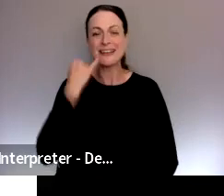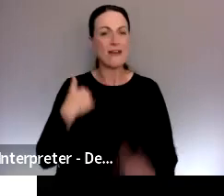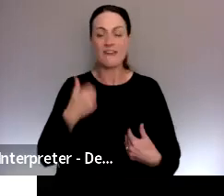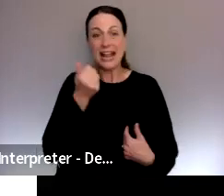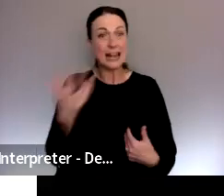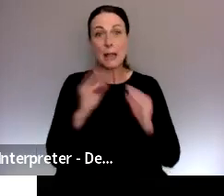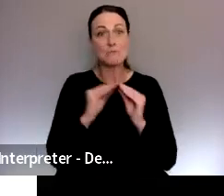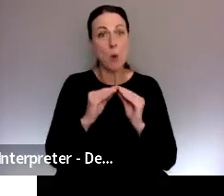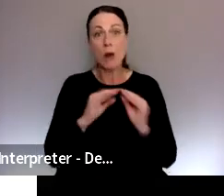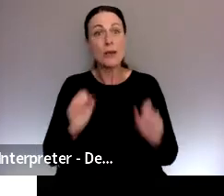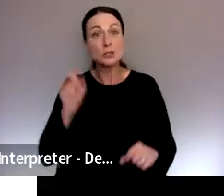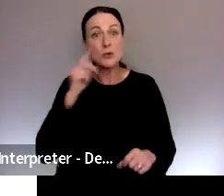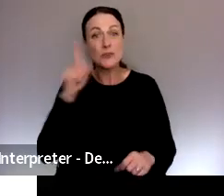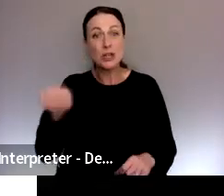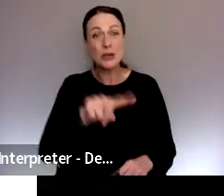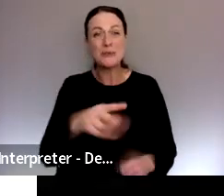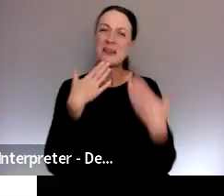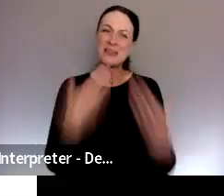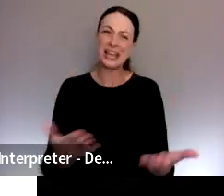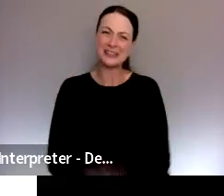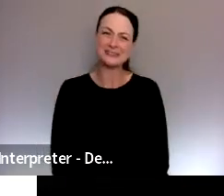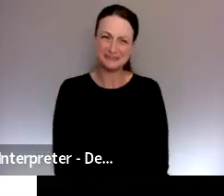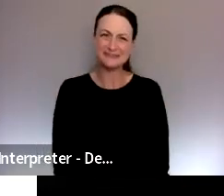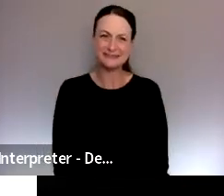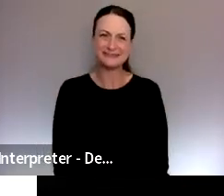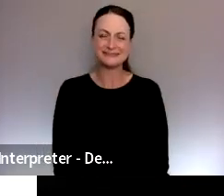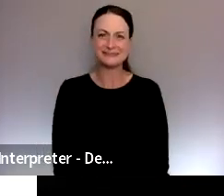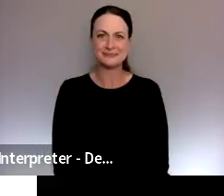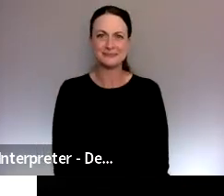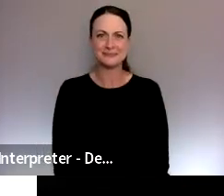if there's anything more that we can do for you. Thank you.